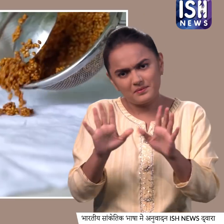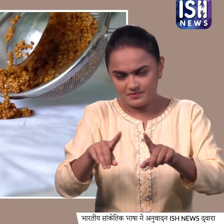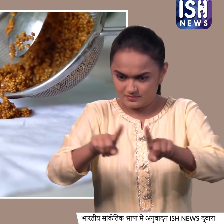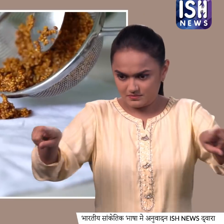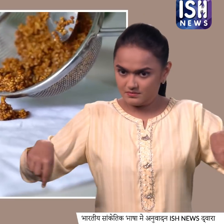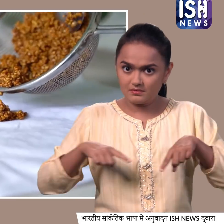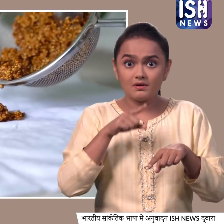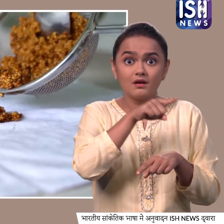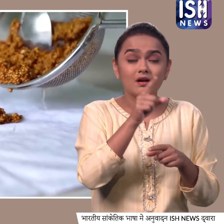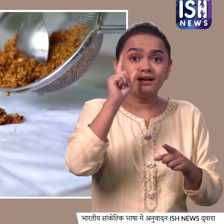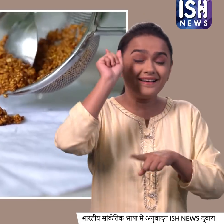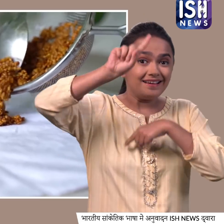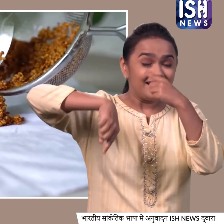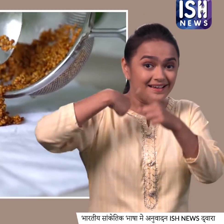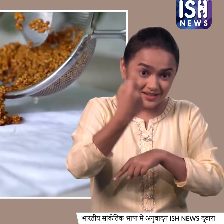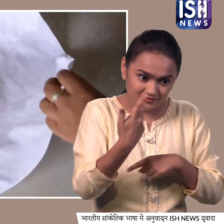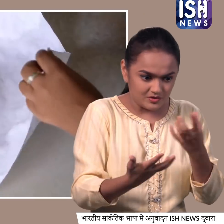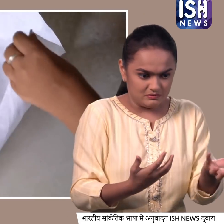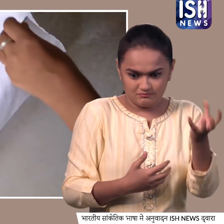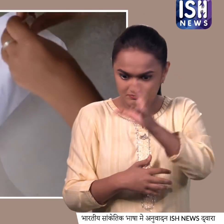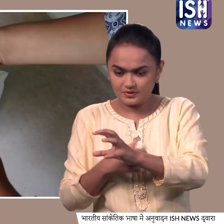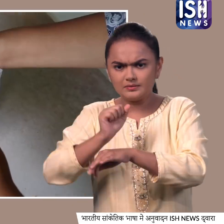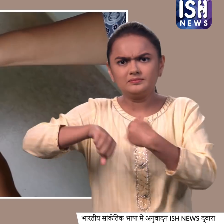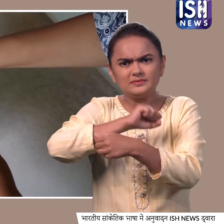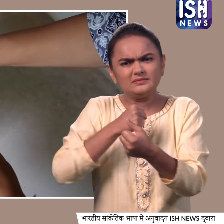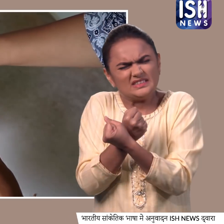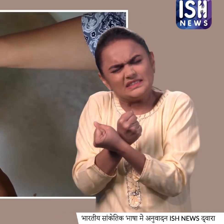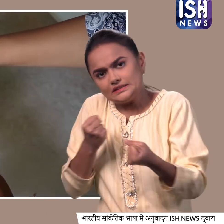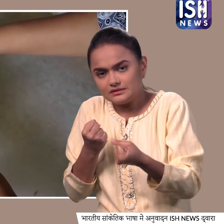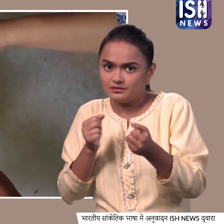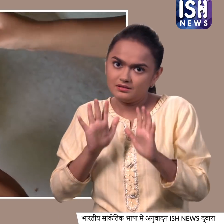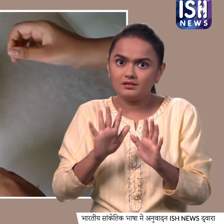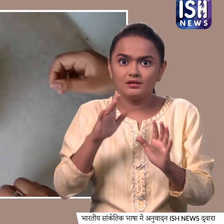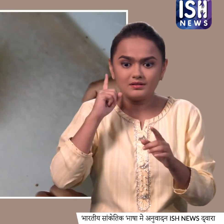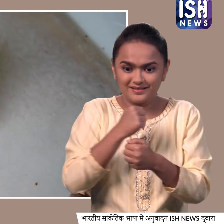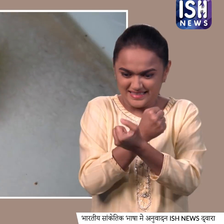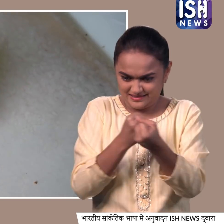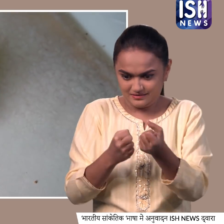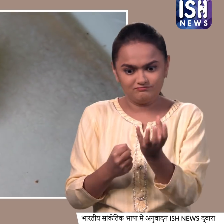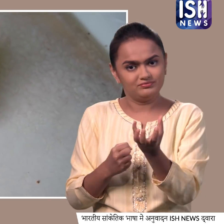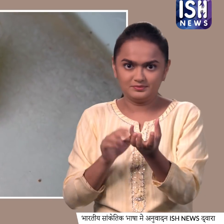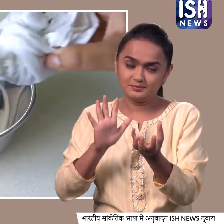Place your soaked seeds on it and tie the cloth tightly in a bundle so that the seeds are wrapped in a bundle like this